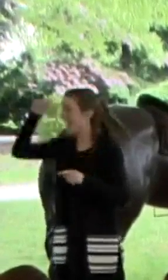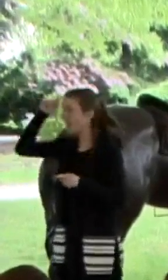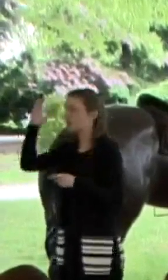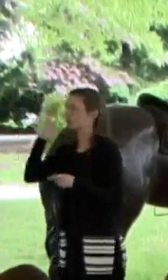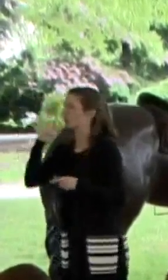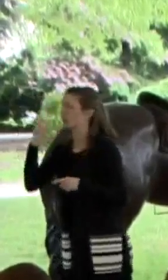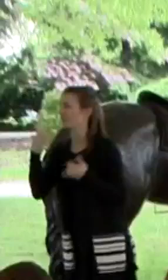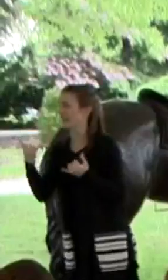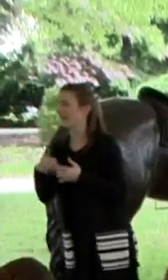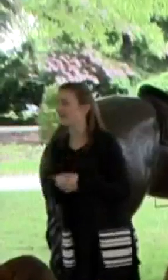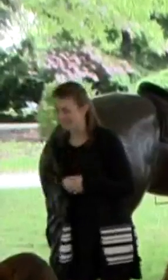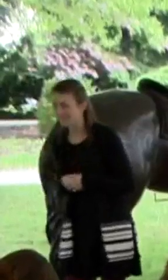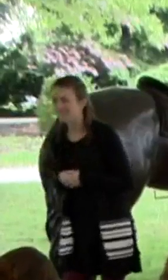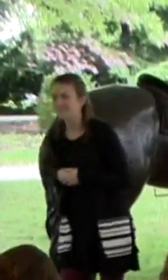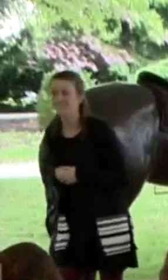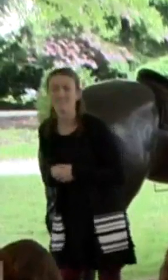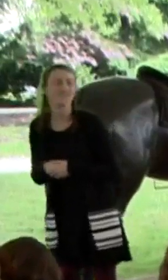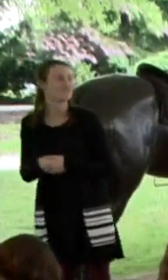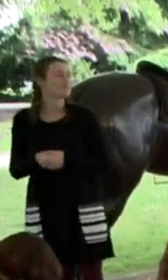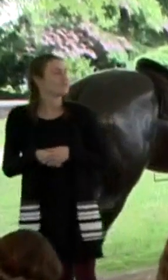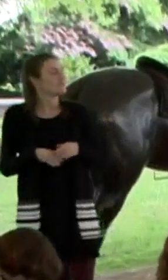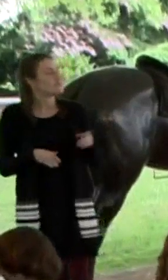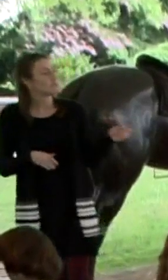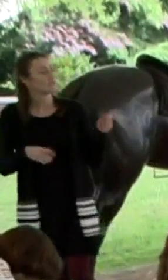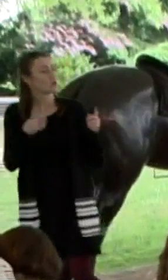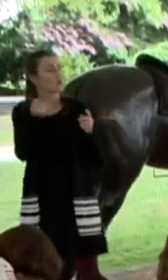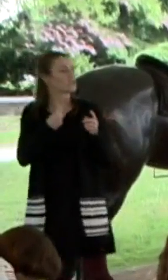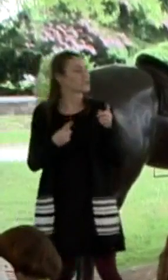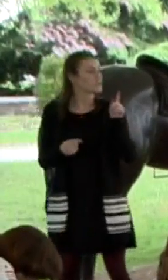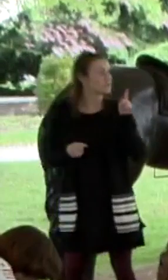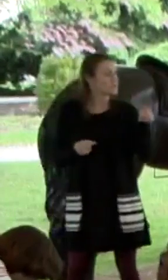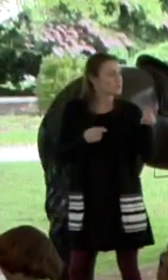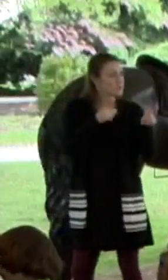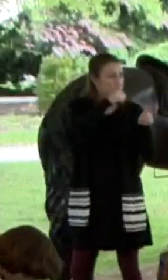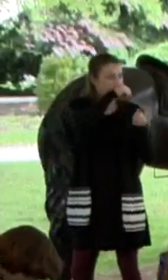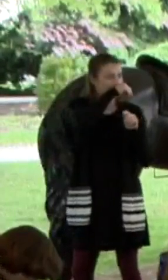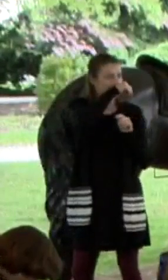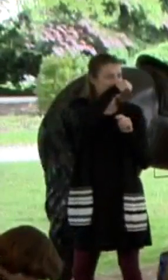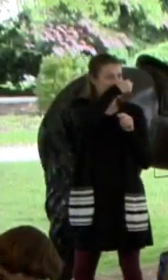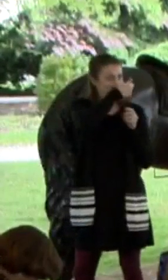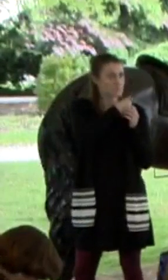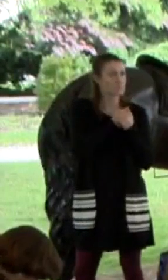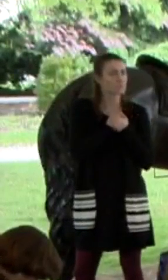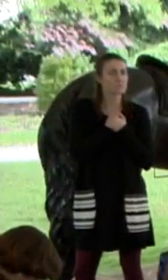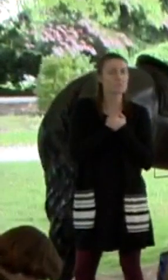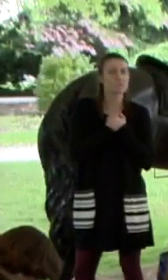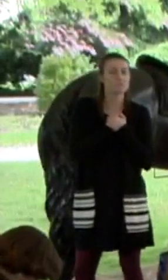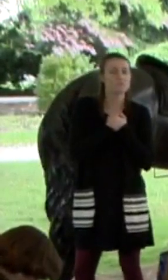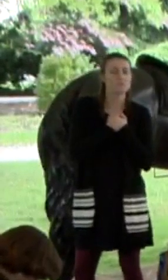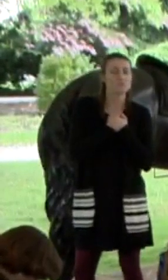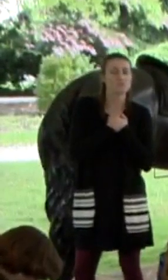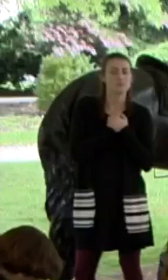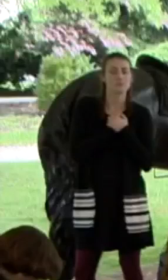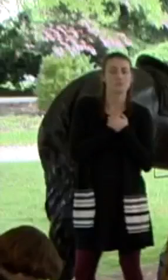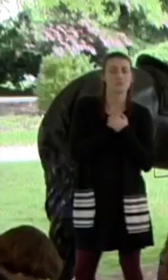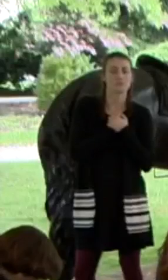OKAY. I'D LIKE TO ADD THAT HECTOR